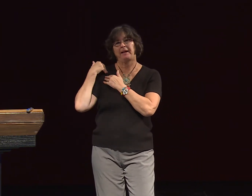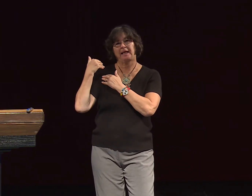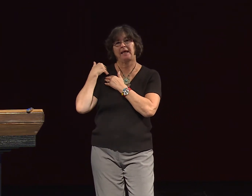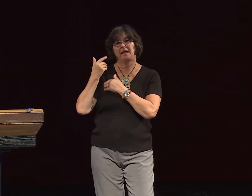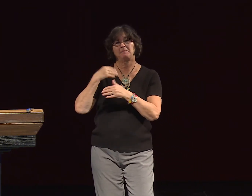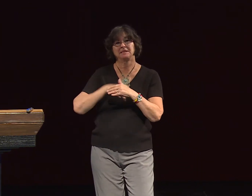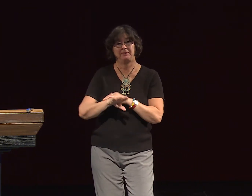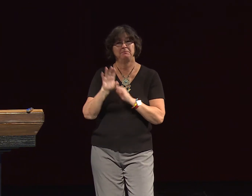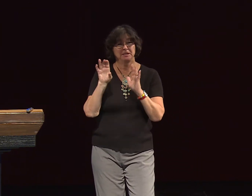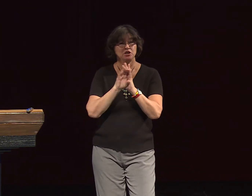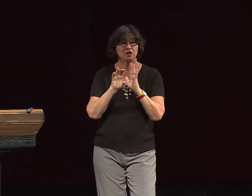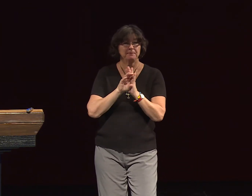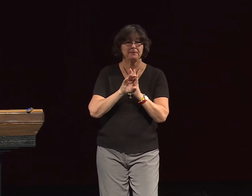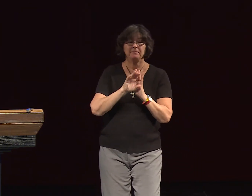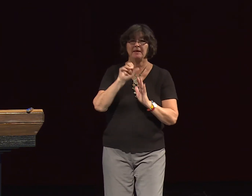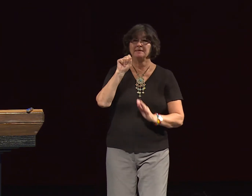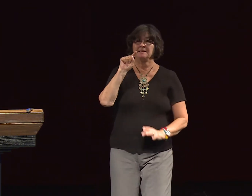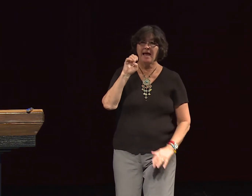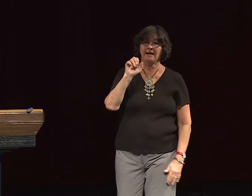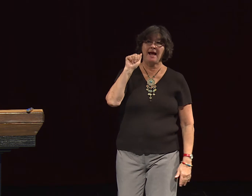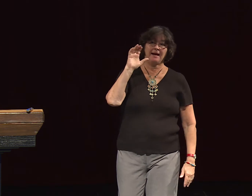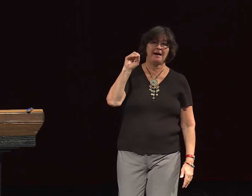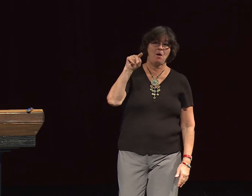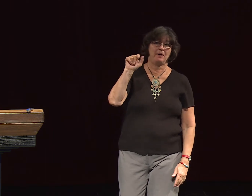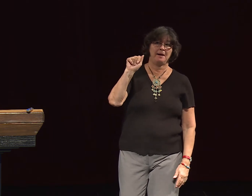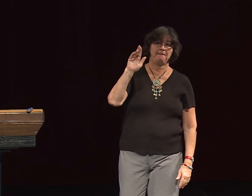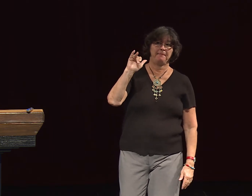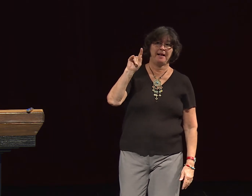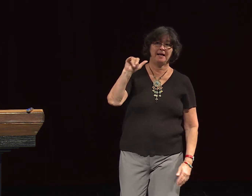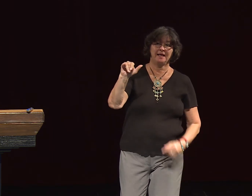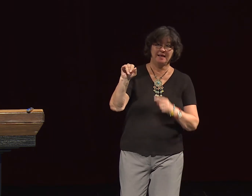Um, this is where state accountability comes in the picture.